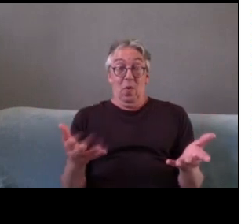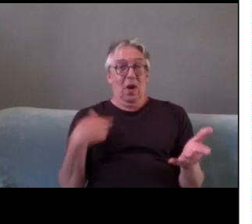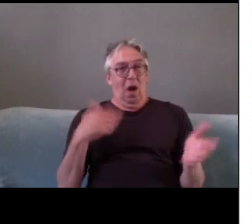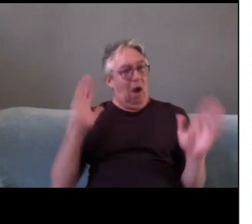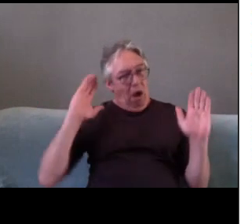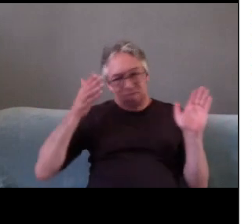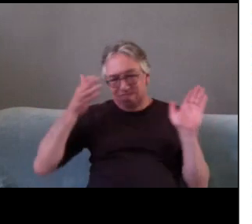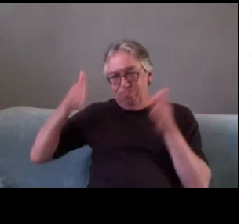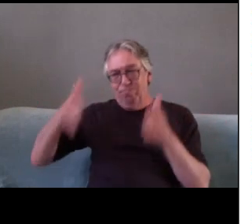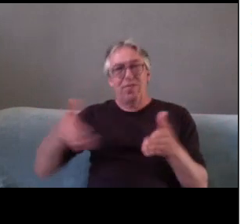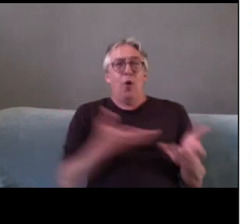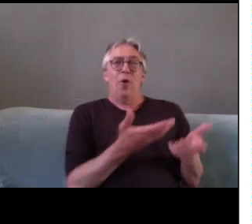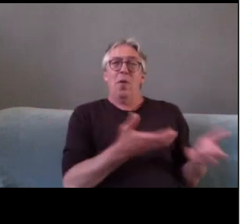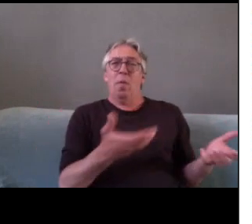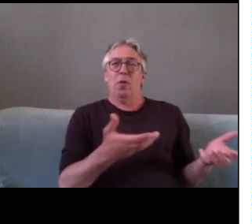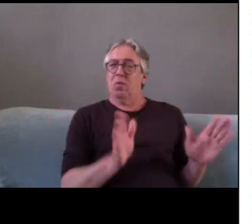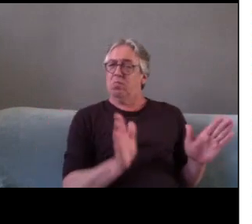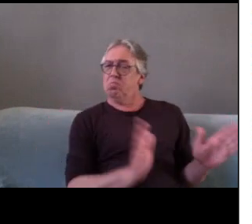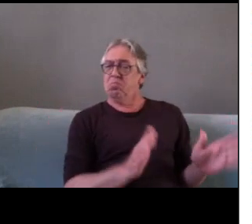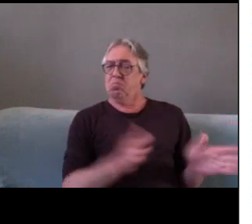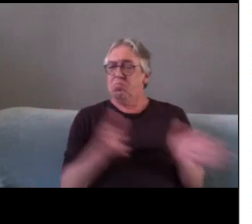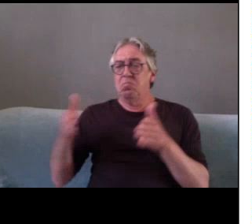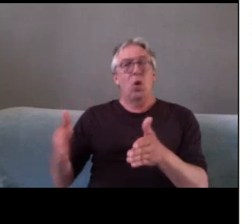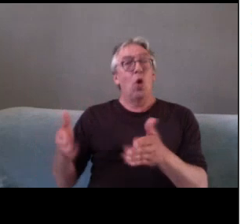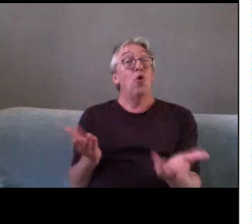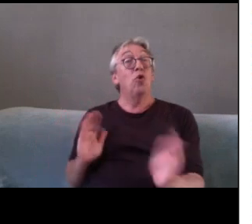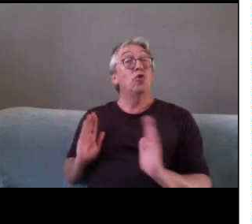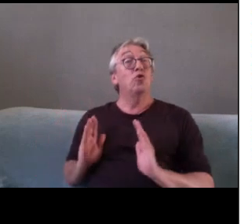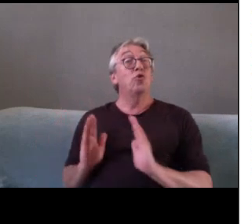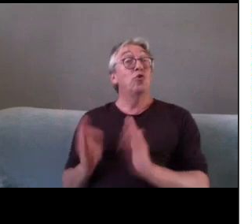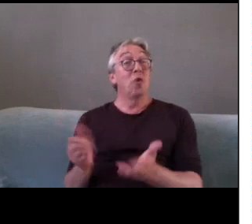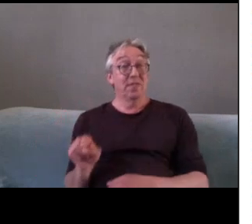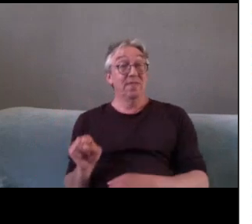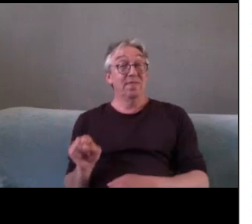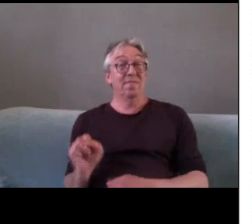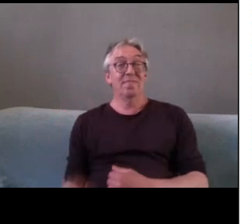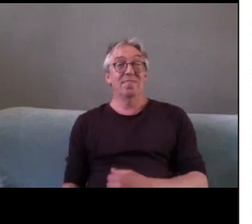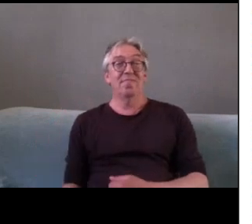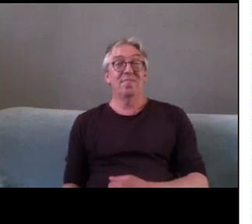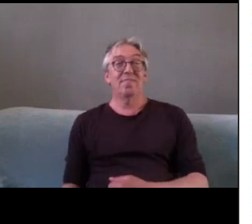When it comes to how to make Electronic Communications accessible